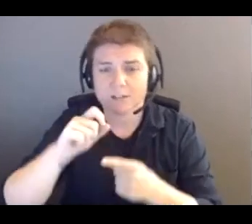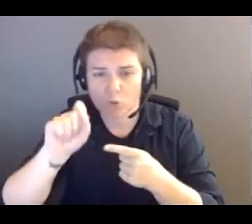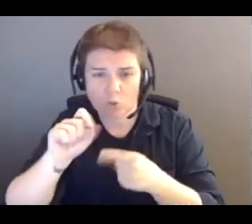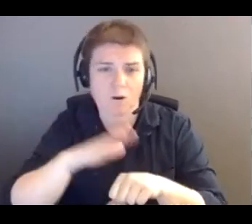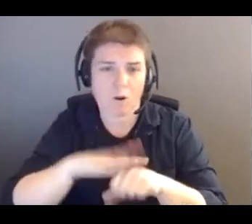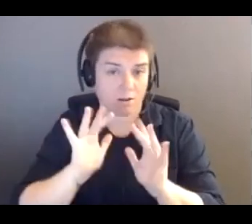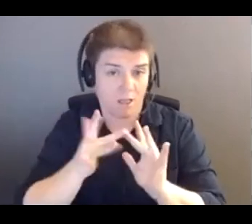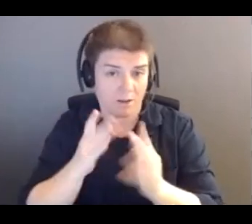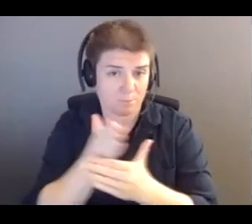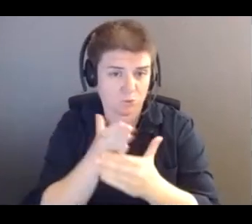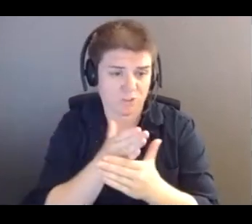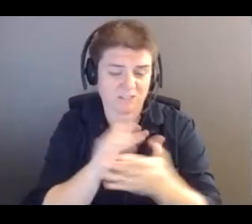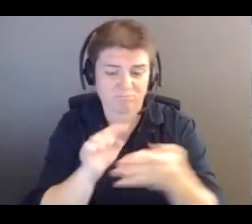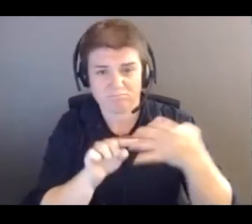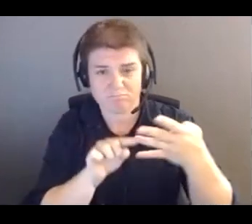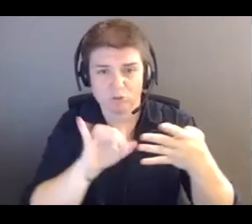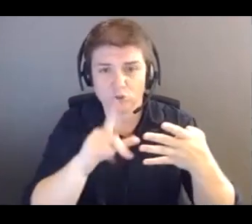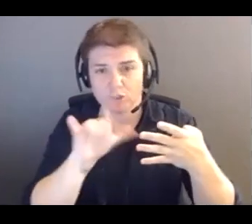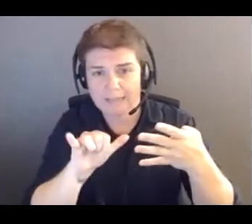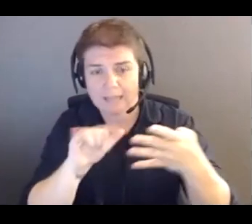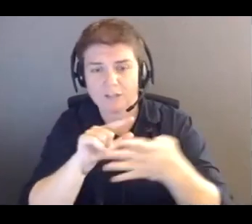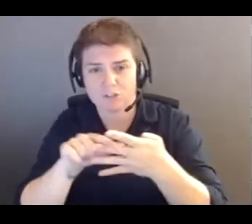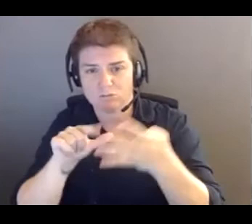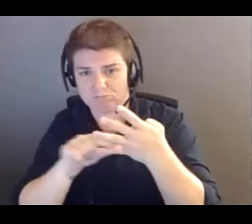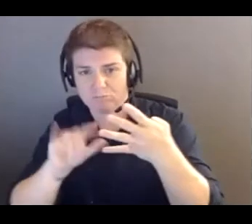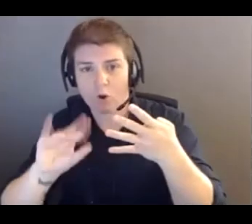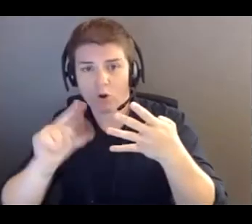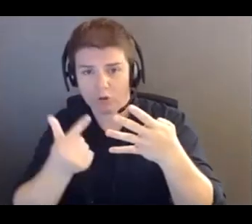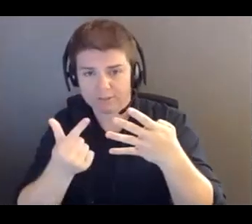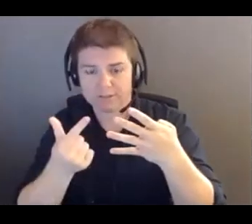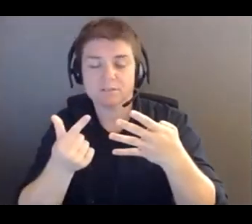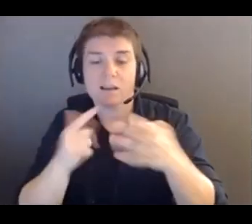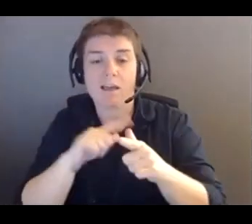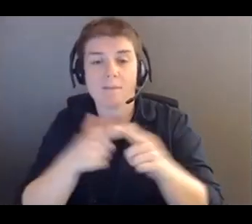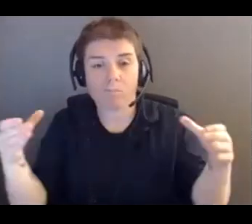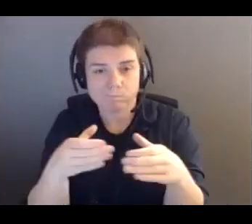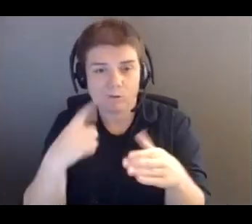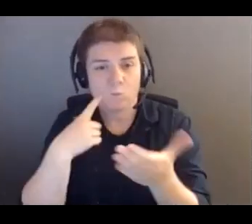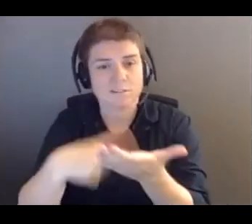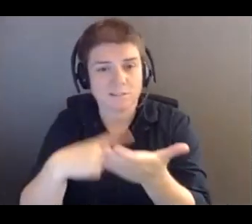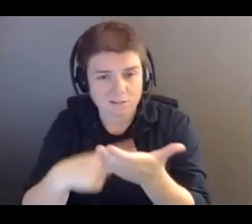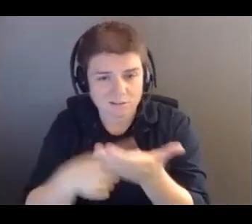July late August, then meet to discuss all applications together as a committee, adjust